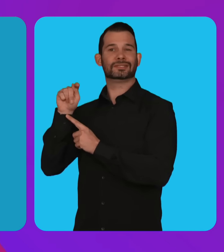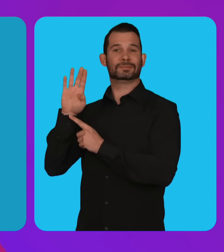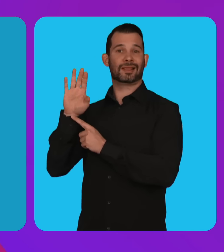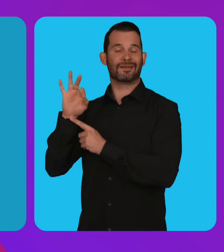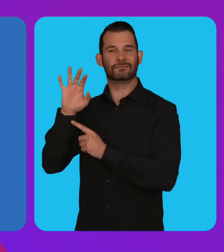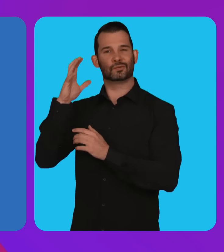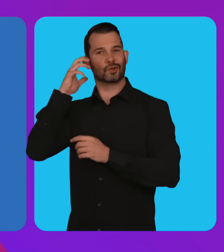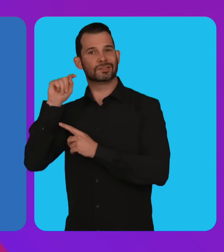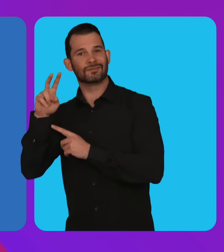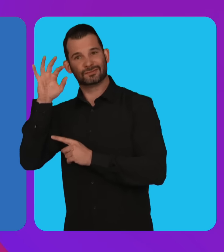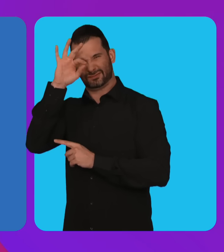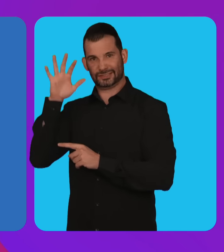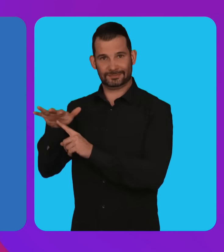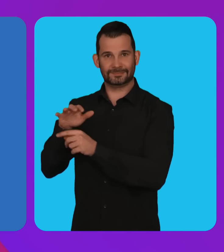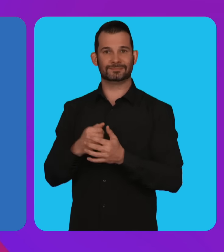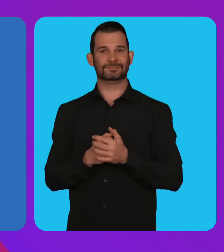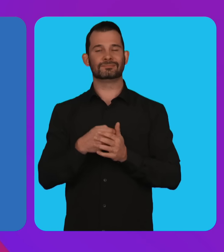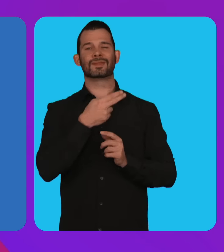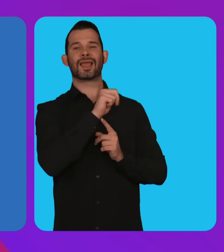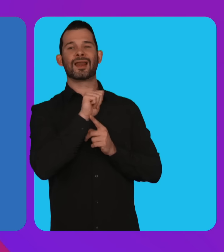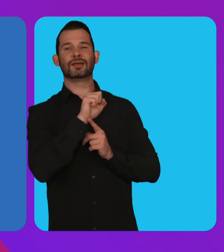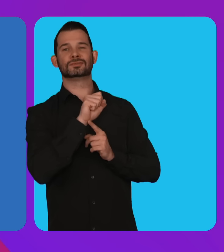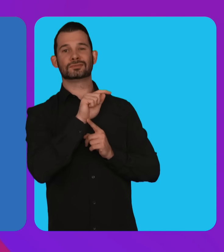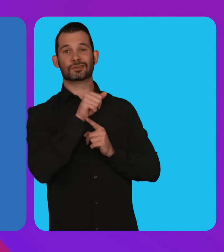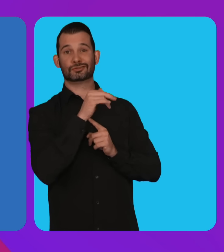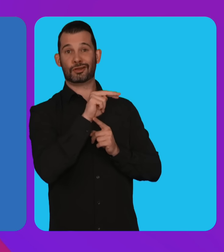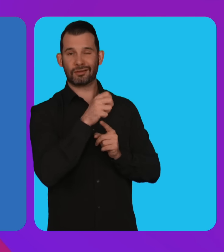My name is Hanna Stjarne, and I'm CEO of Swedish Television.